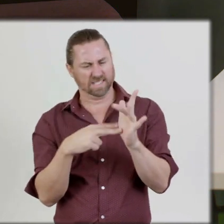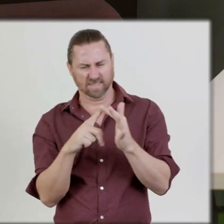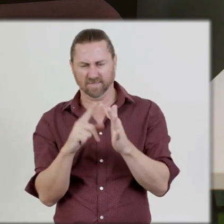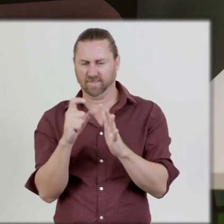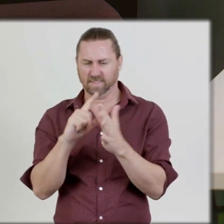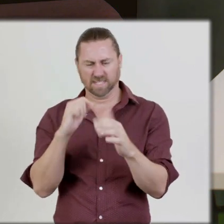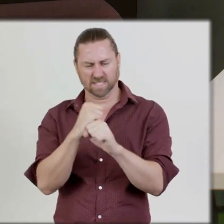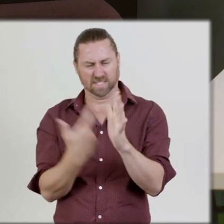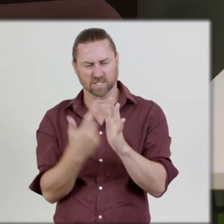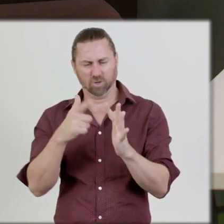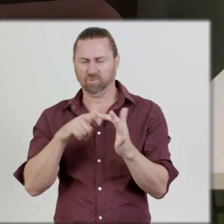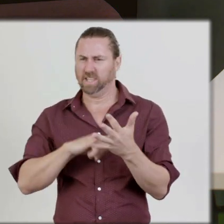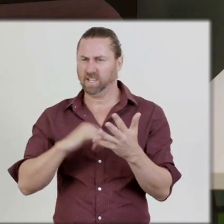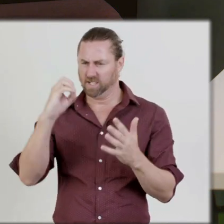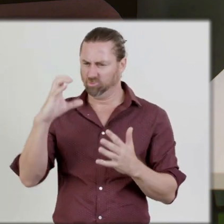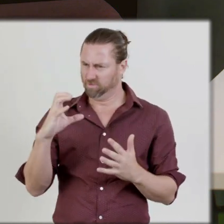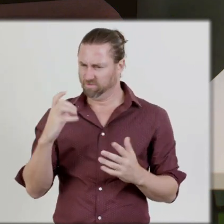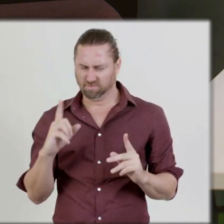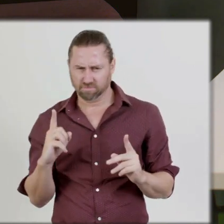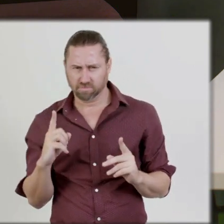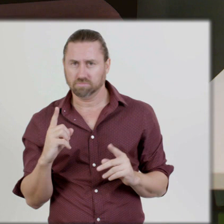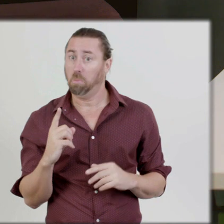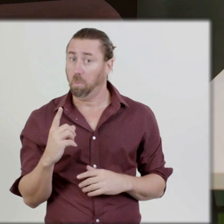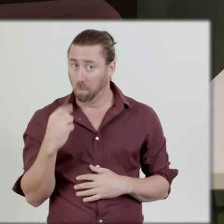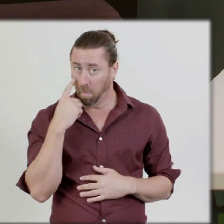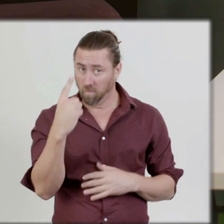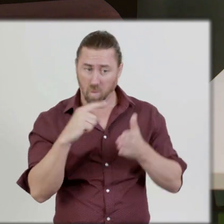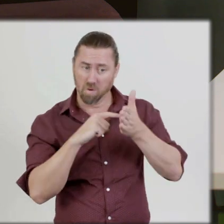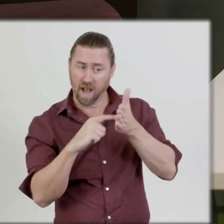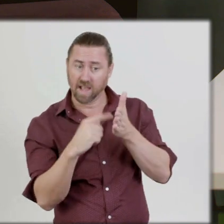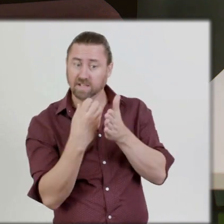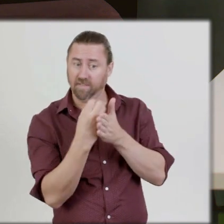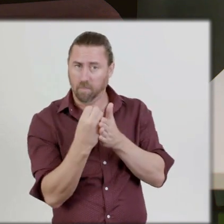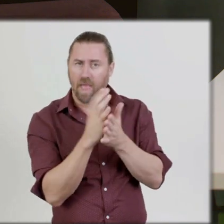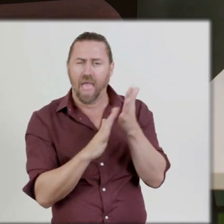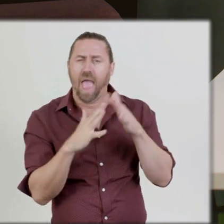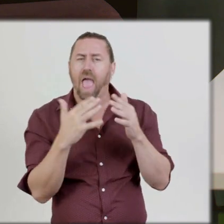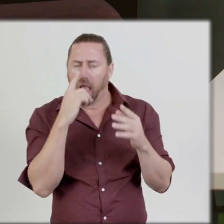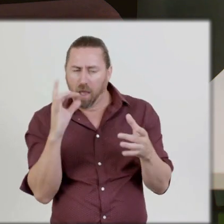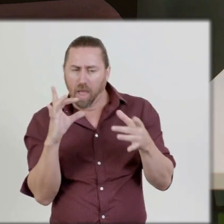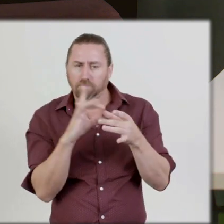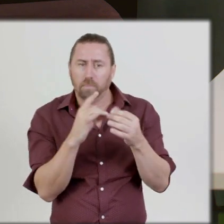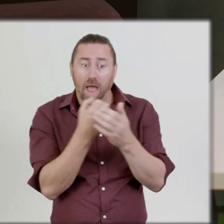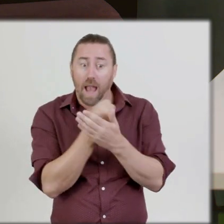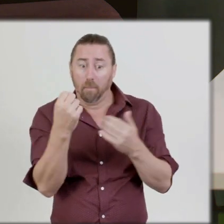Let's look at negative numbers, put them on number lines, and use these number lines to solve problems.